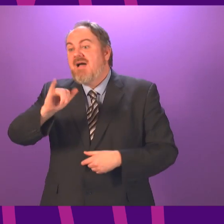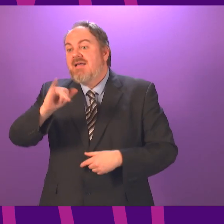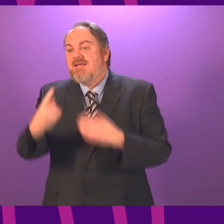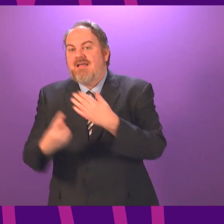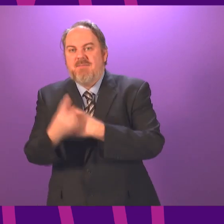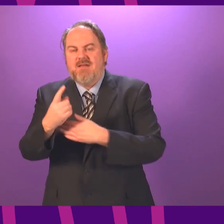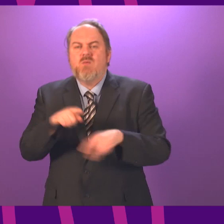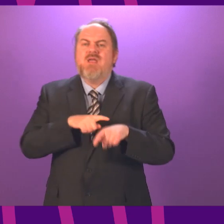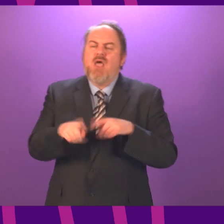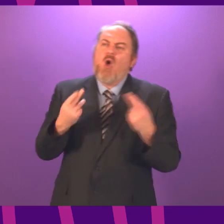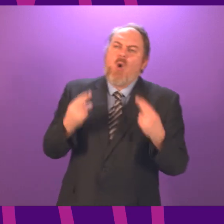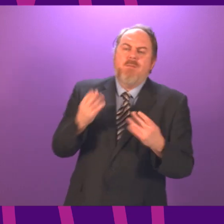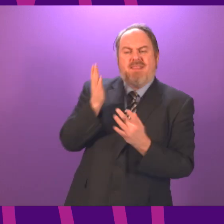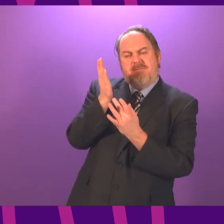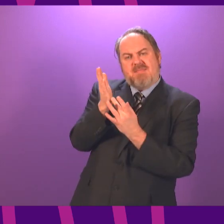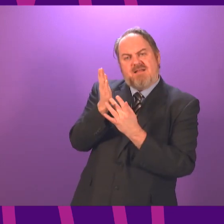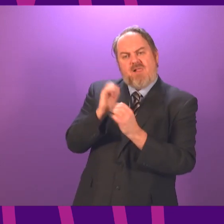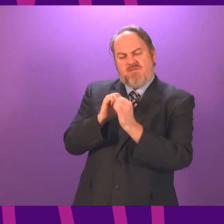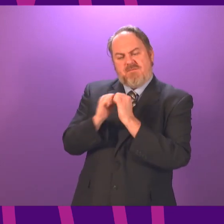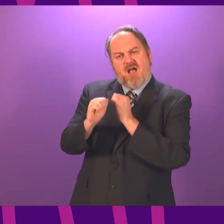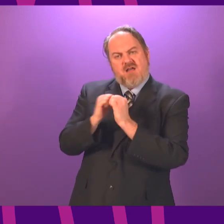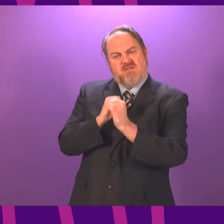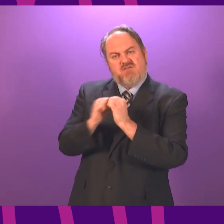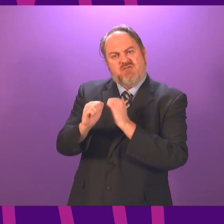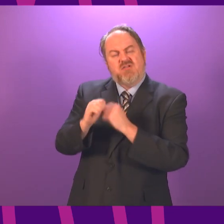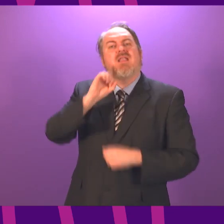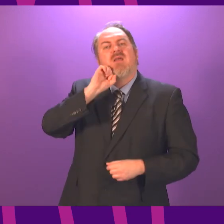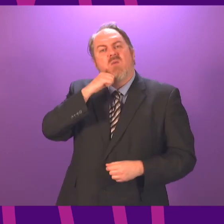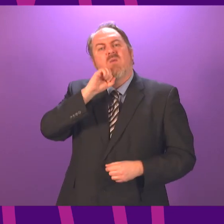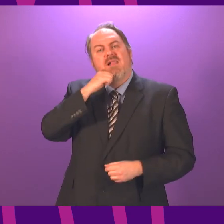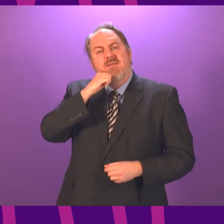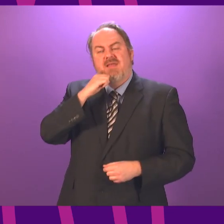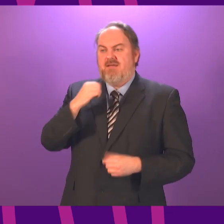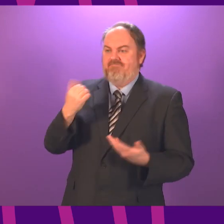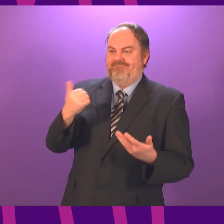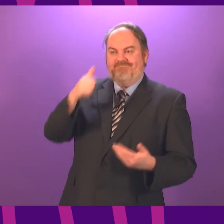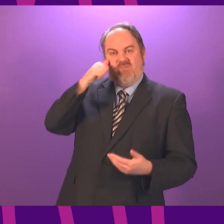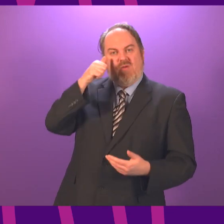By mid-March, we will have evidence of the impact of the early return of some pupils